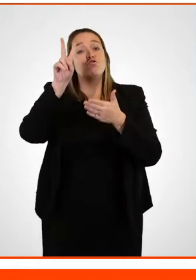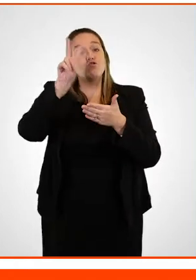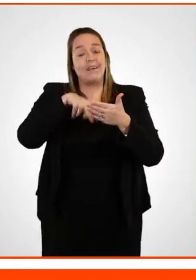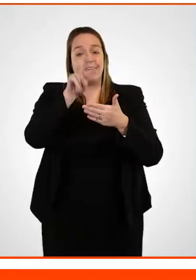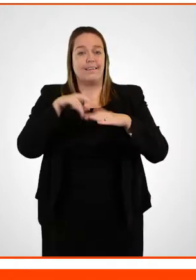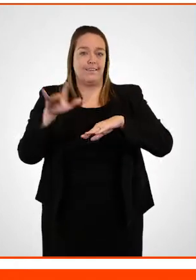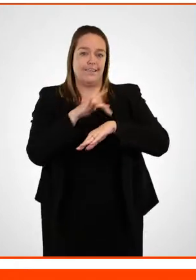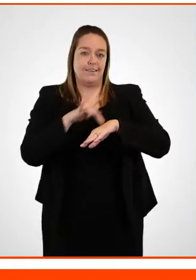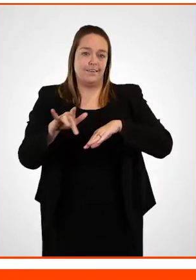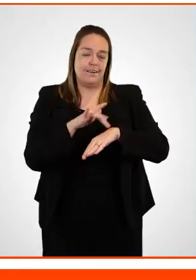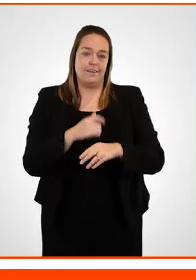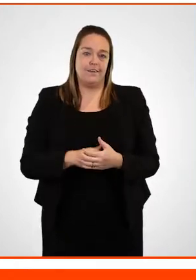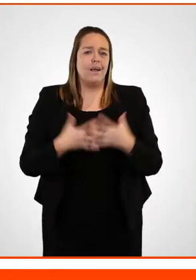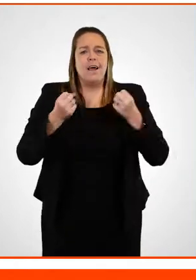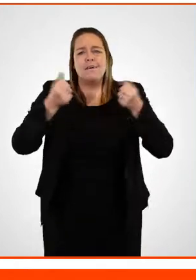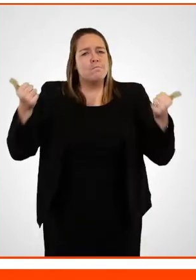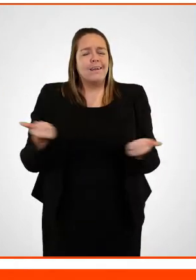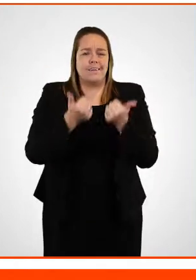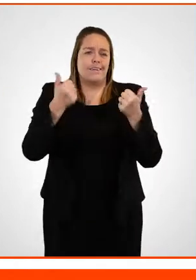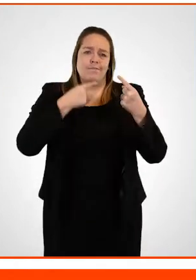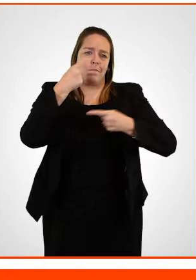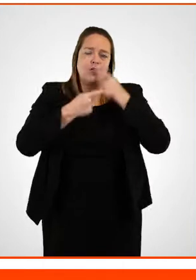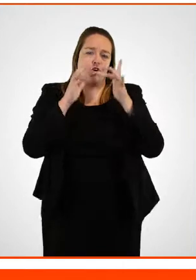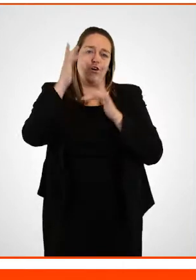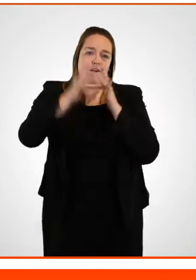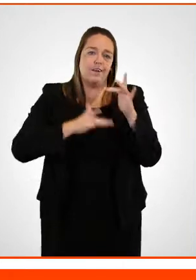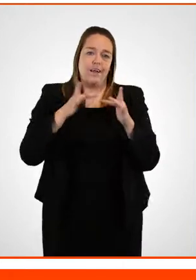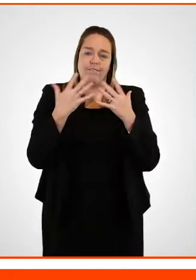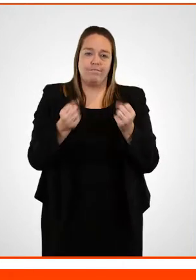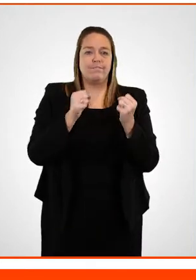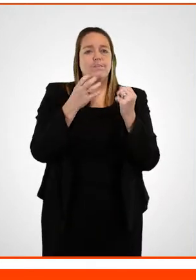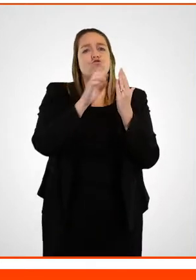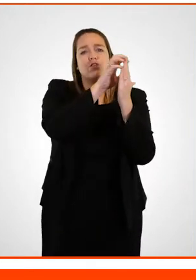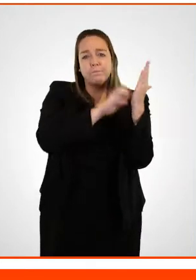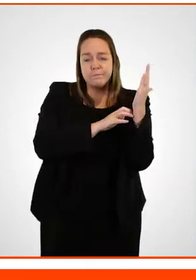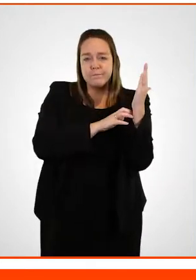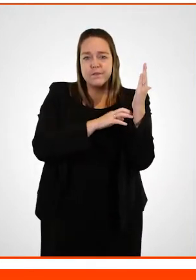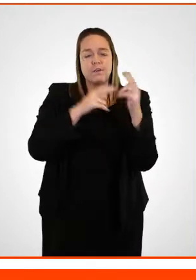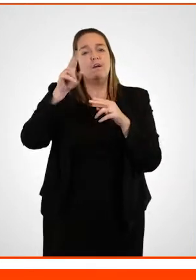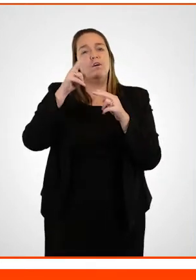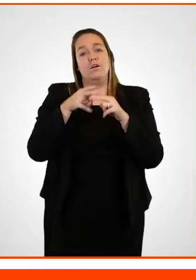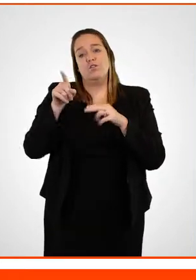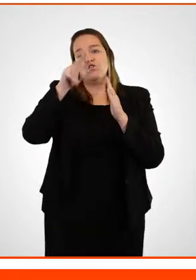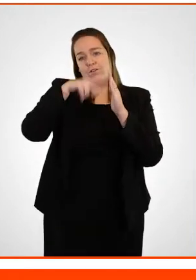and there are multiple resources on the internet that have scripts for readers' theatre.